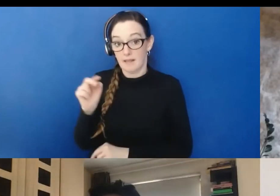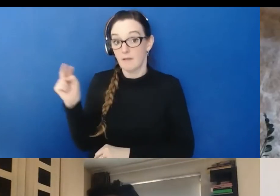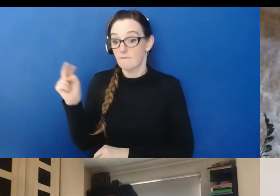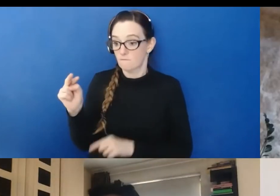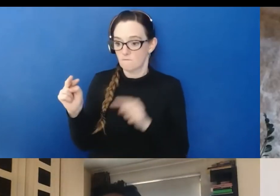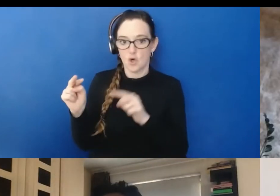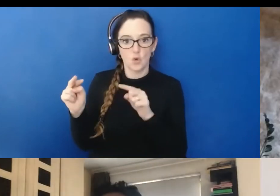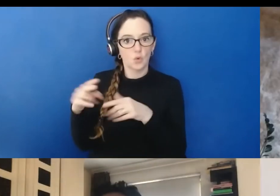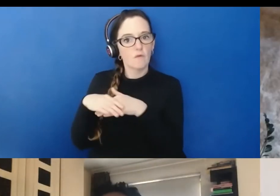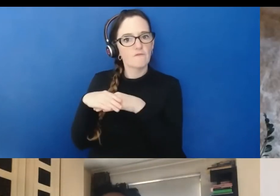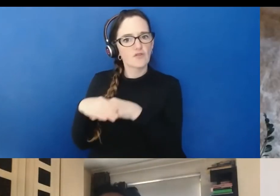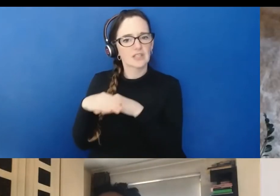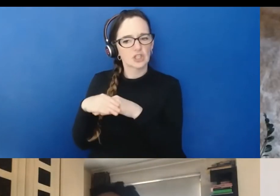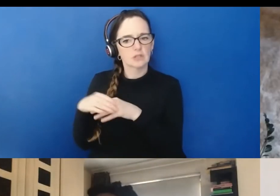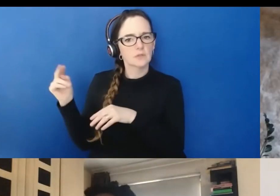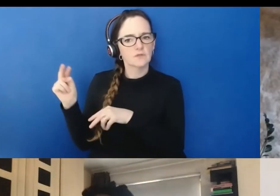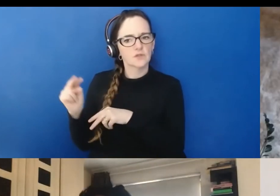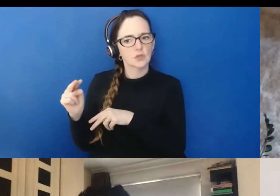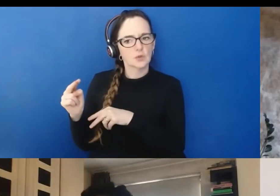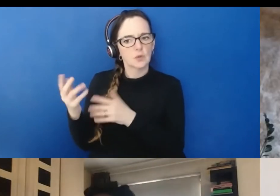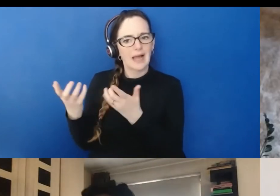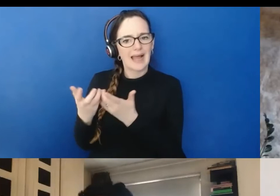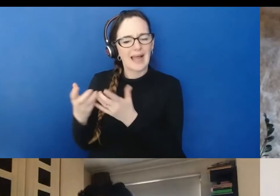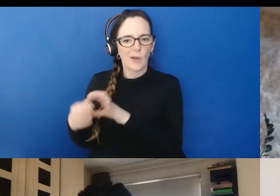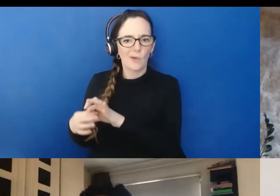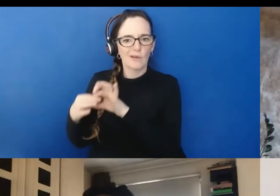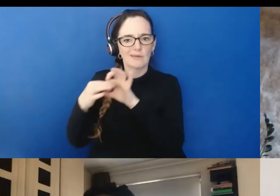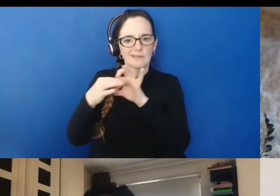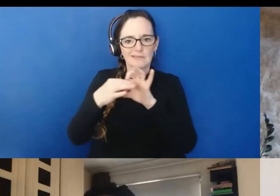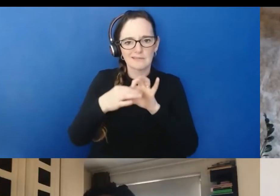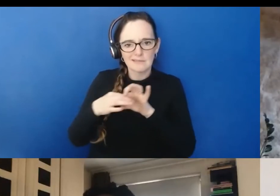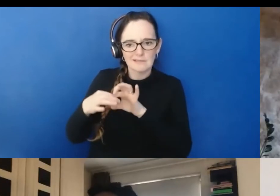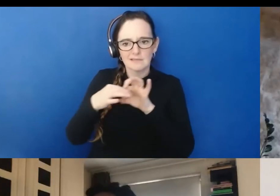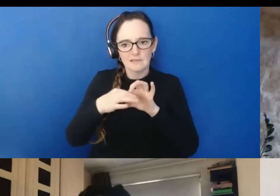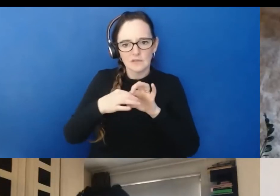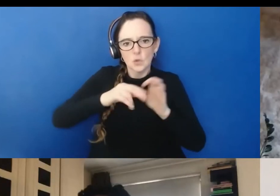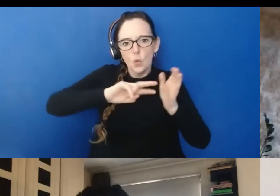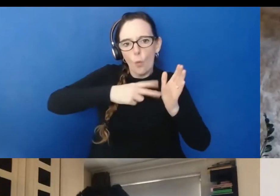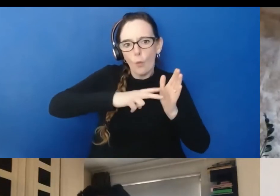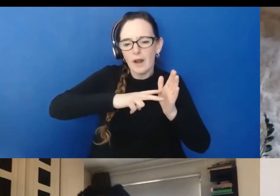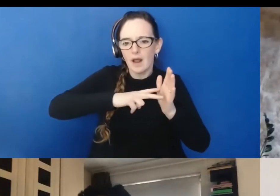is with the kind of organisational structure from that decentralised approach that Black